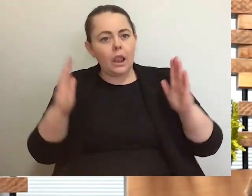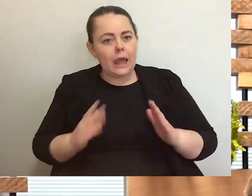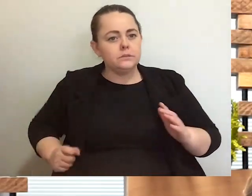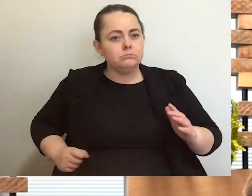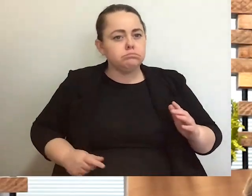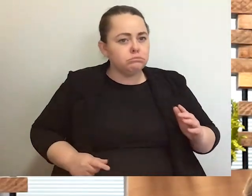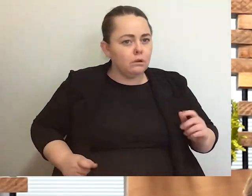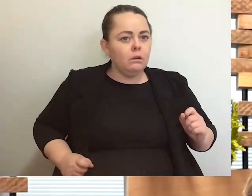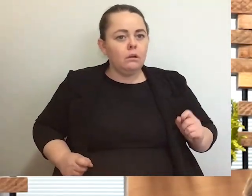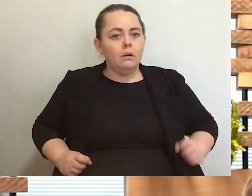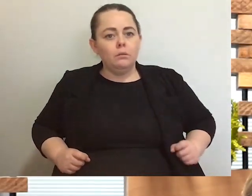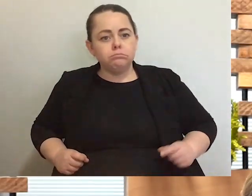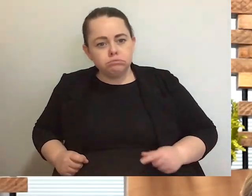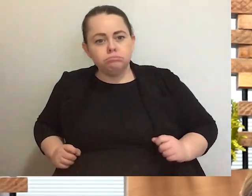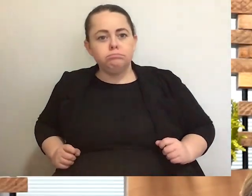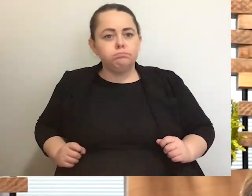the ovaries stop producing eggs.